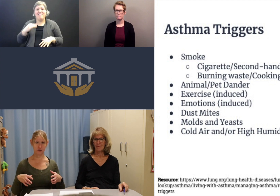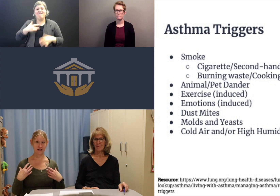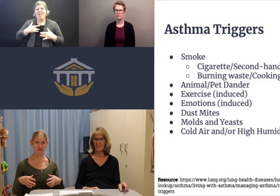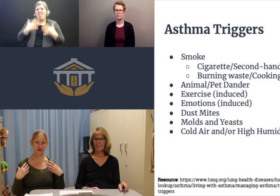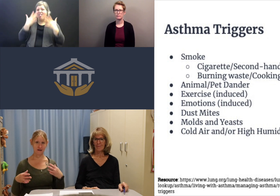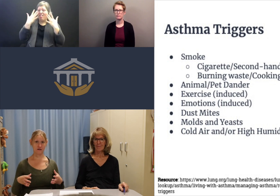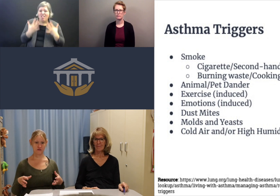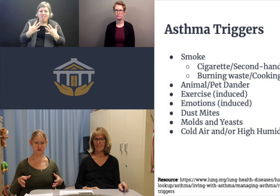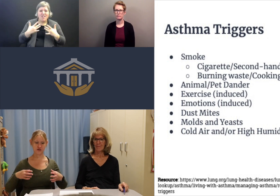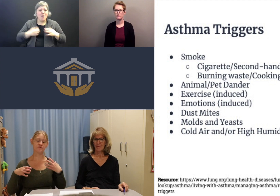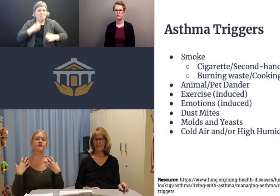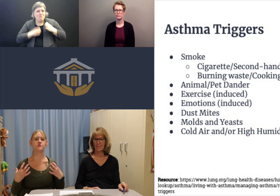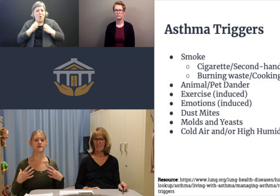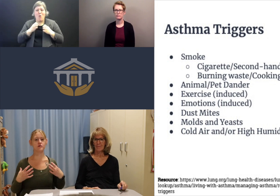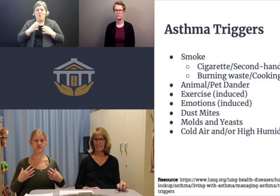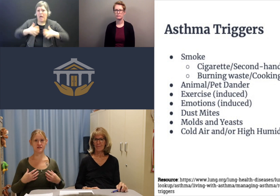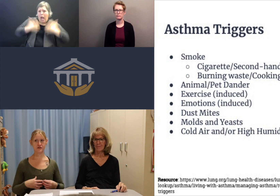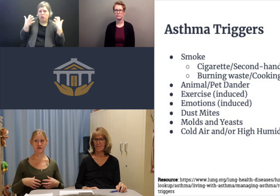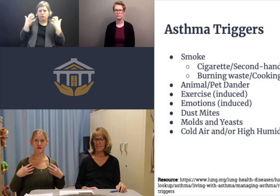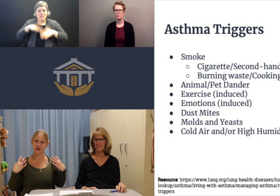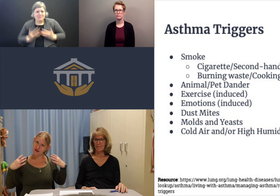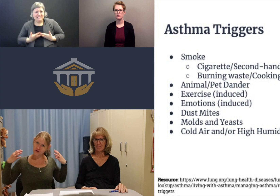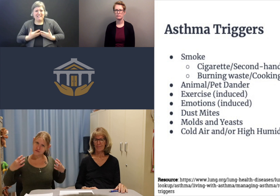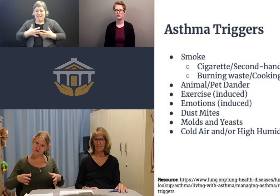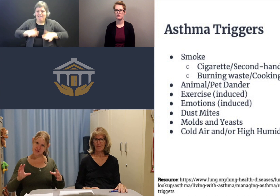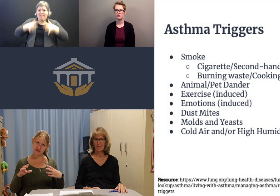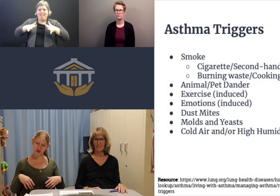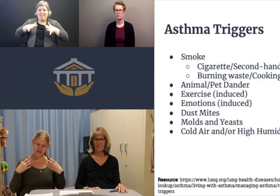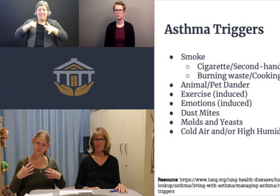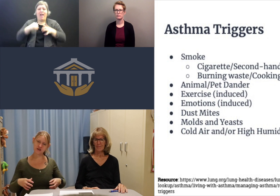getting, very... you know, just filled with the emotion. So, you're instead of trying to breathe